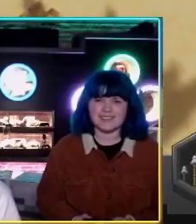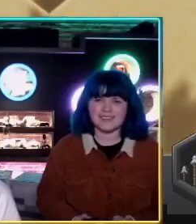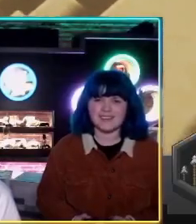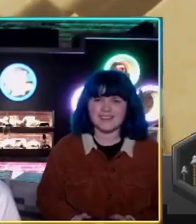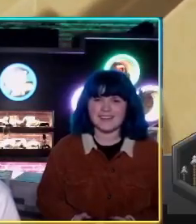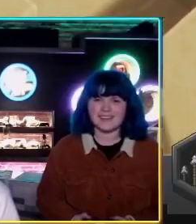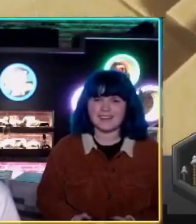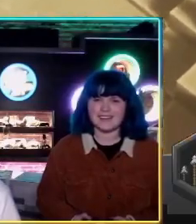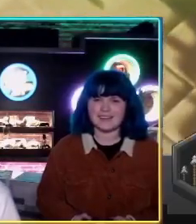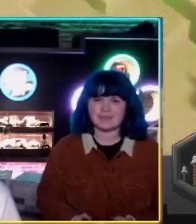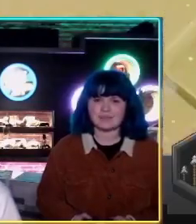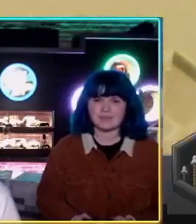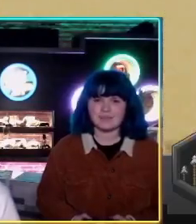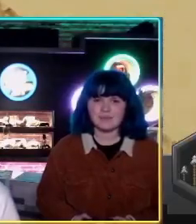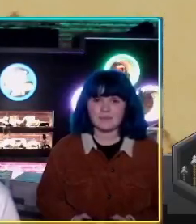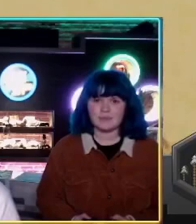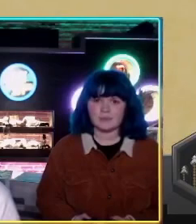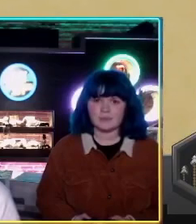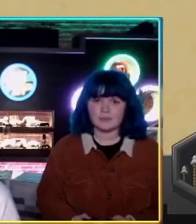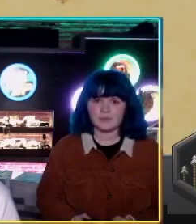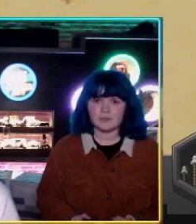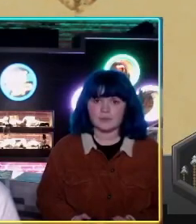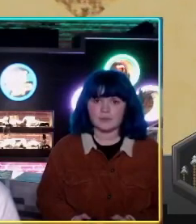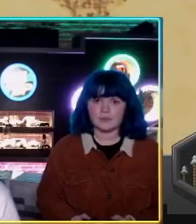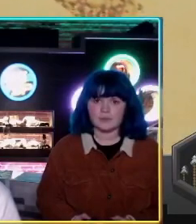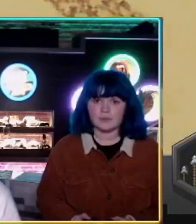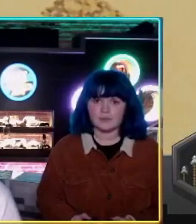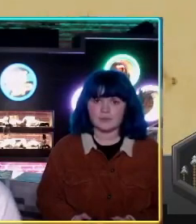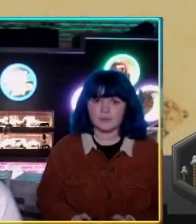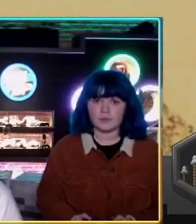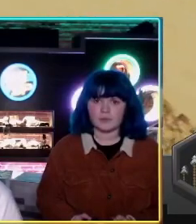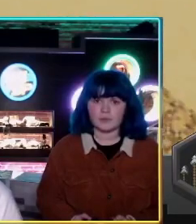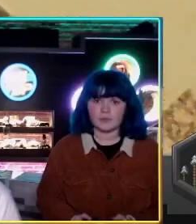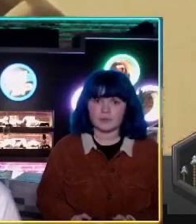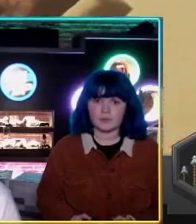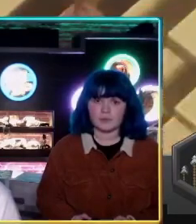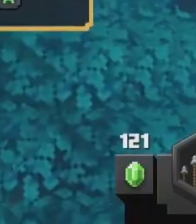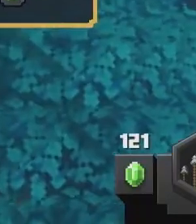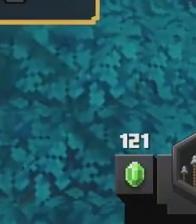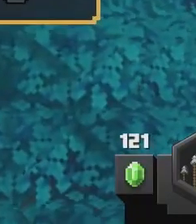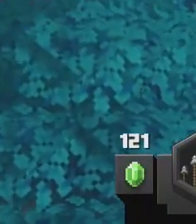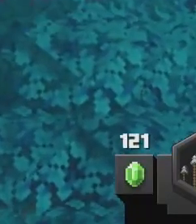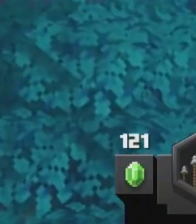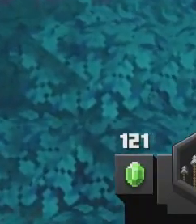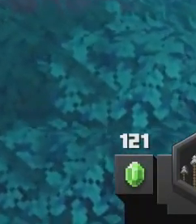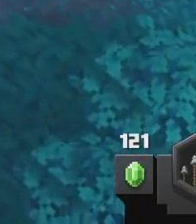there doesn't seem to be a way to trade loot between players. So more often than not, someone is gonna seem a little overpowered.